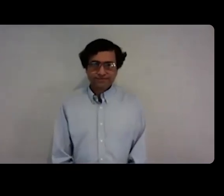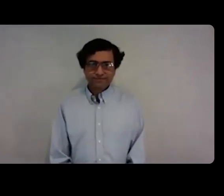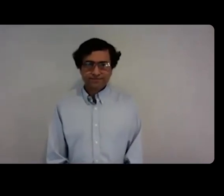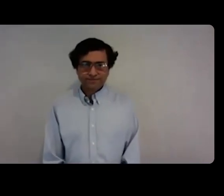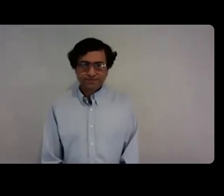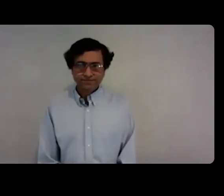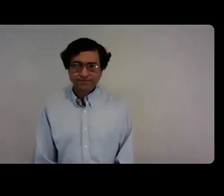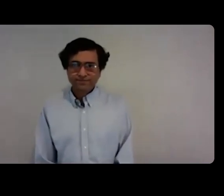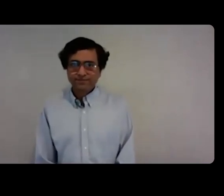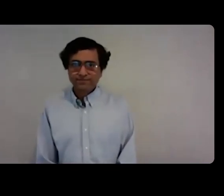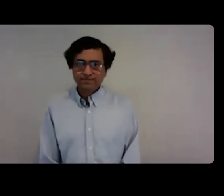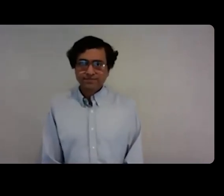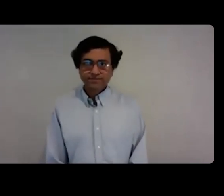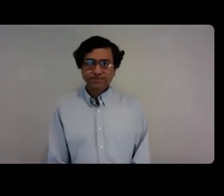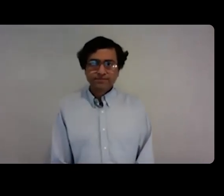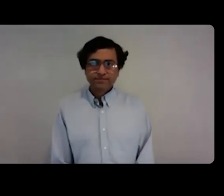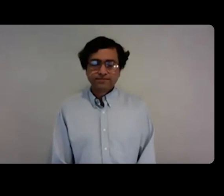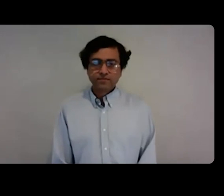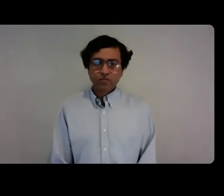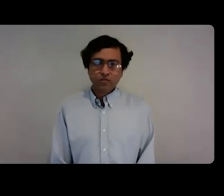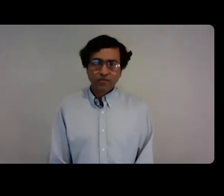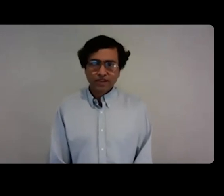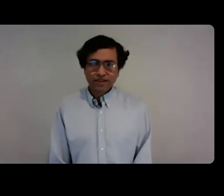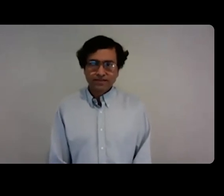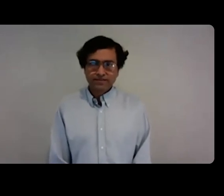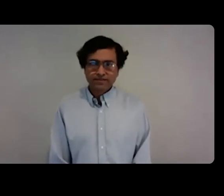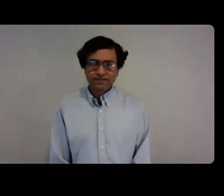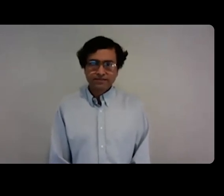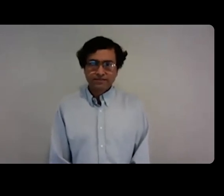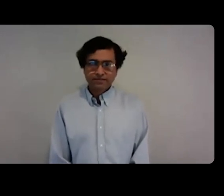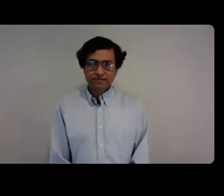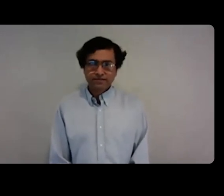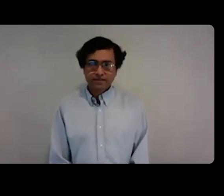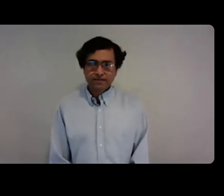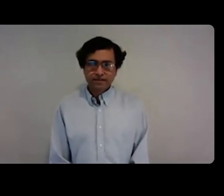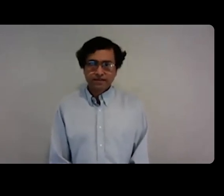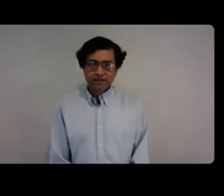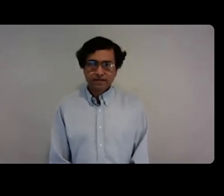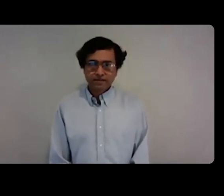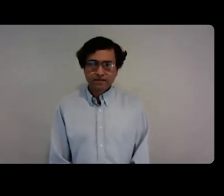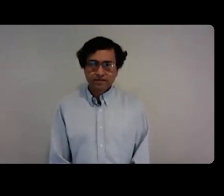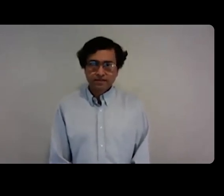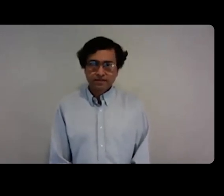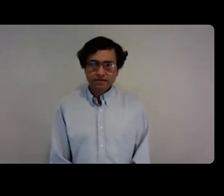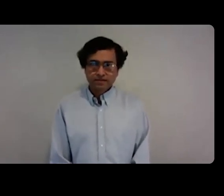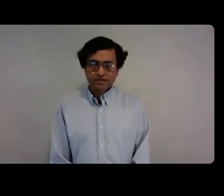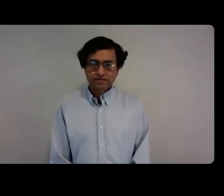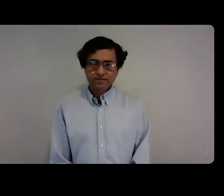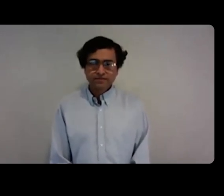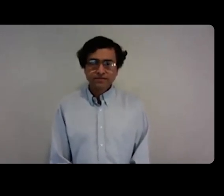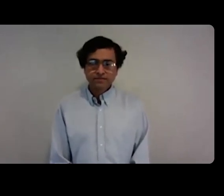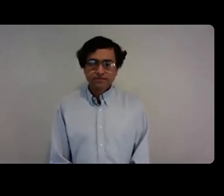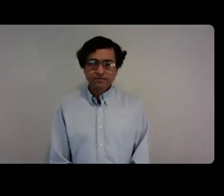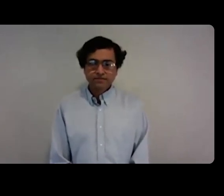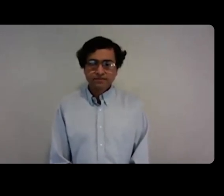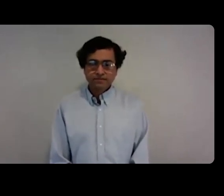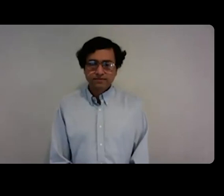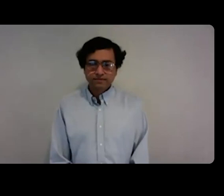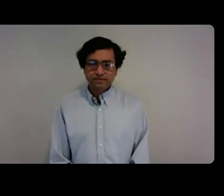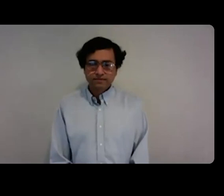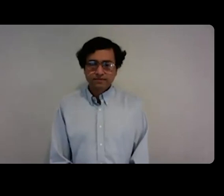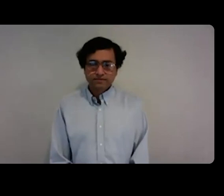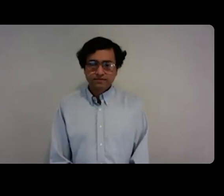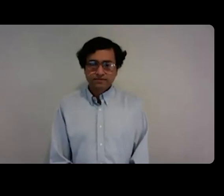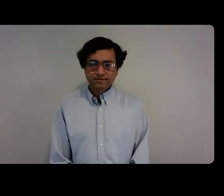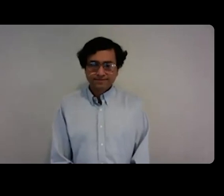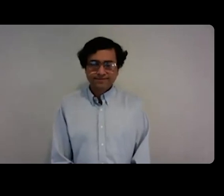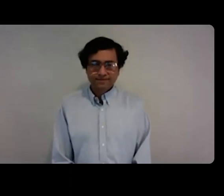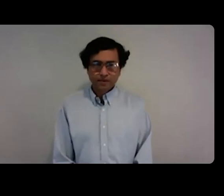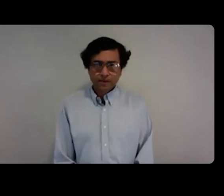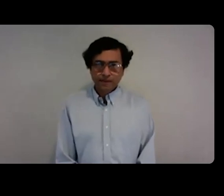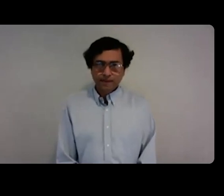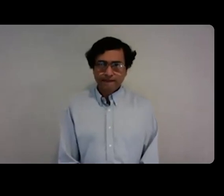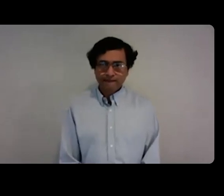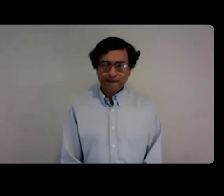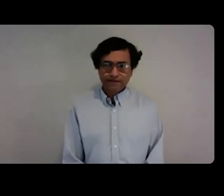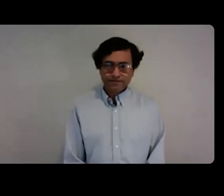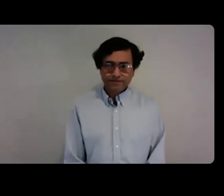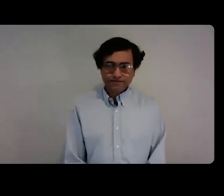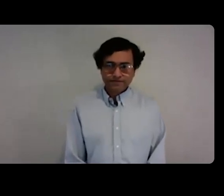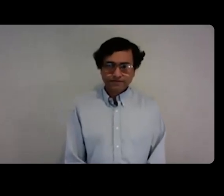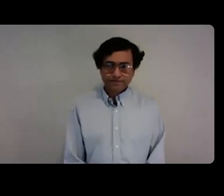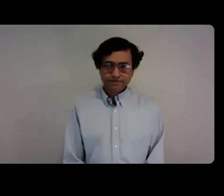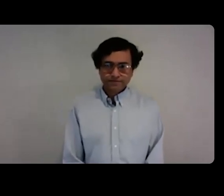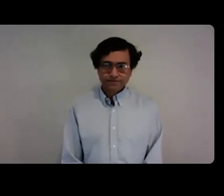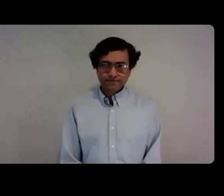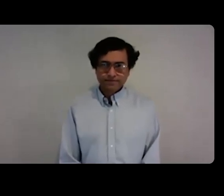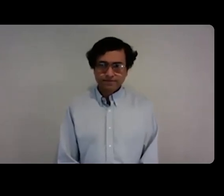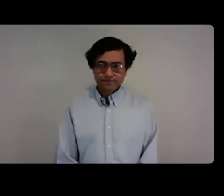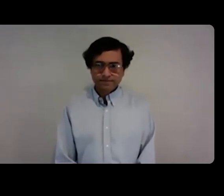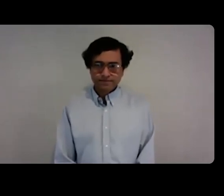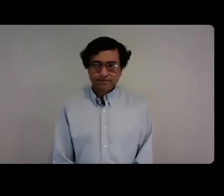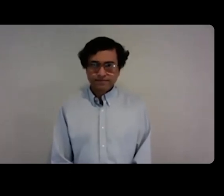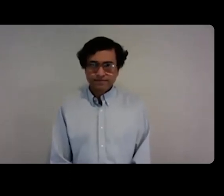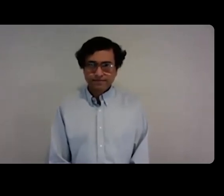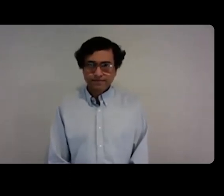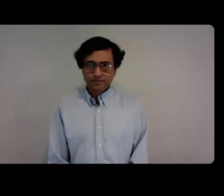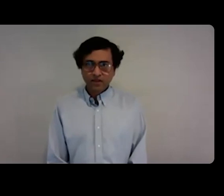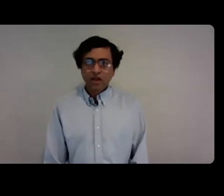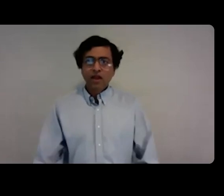Next slide, please.